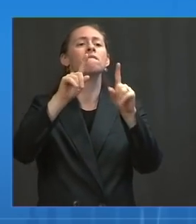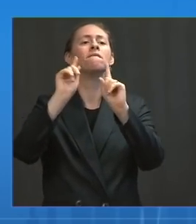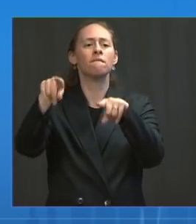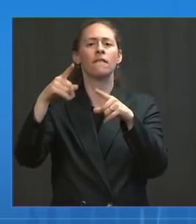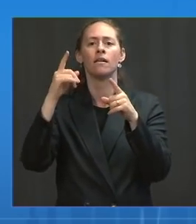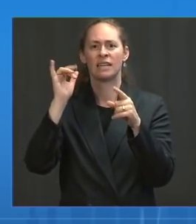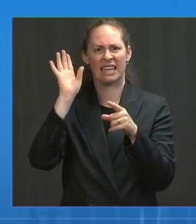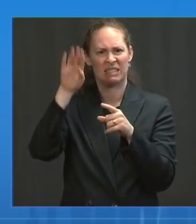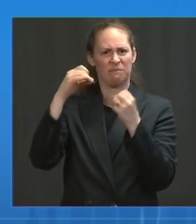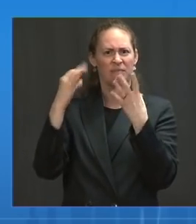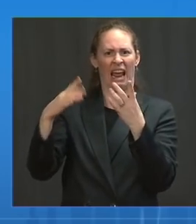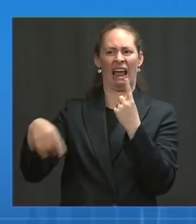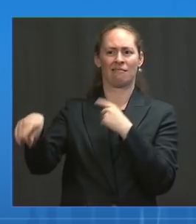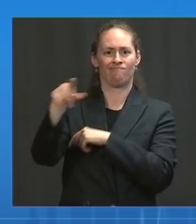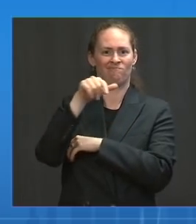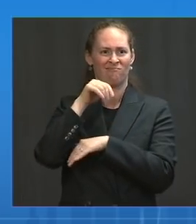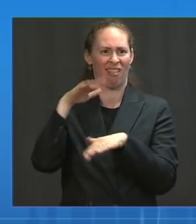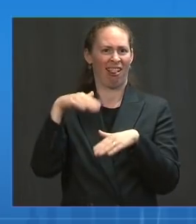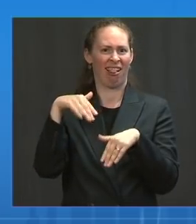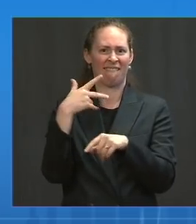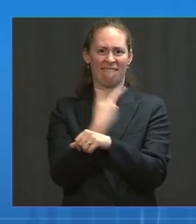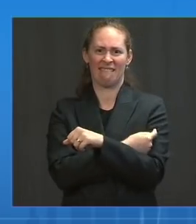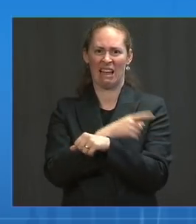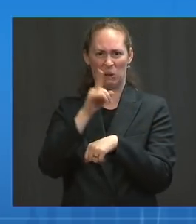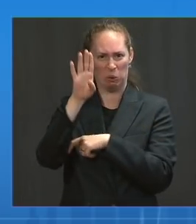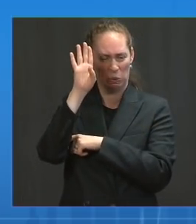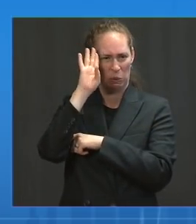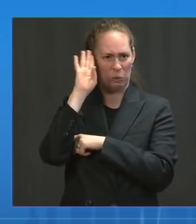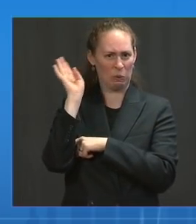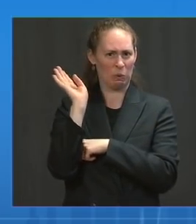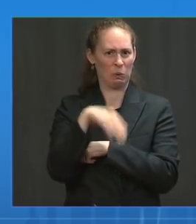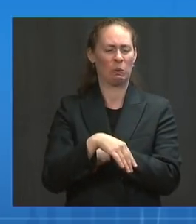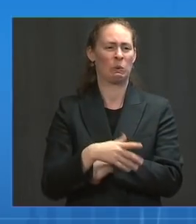and a very low level of vaccine, what you might do?"